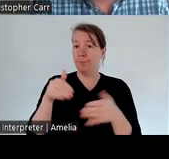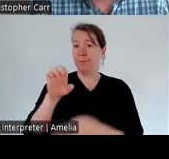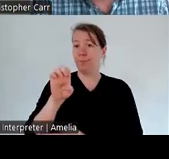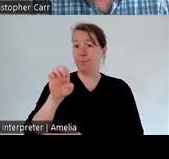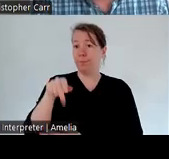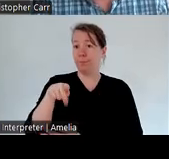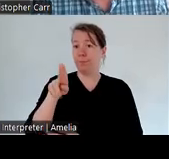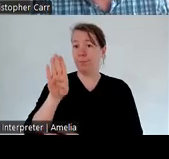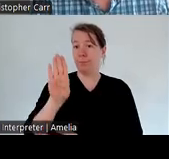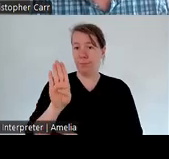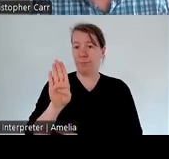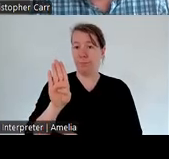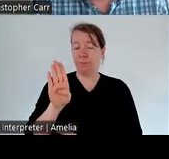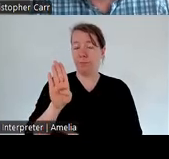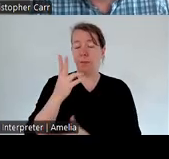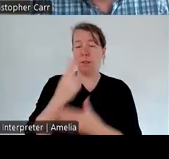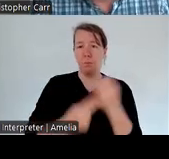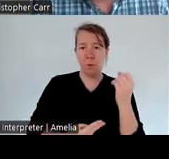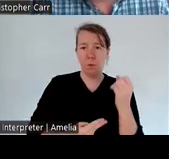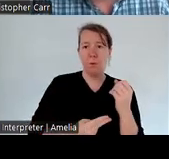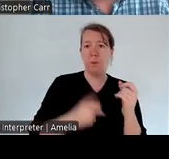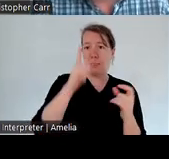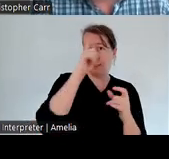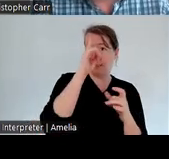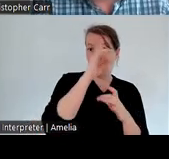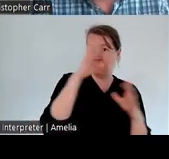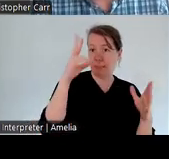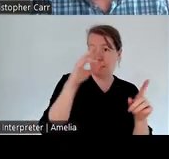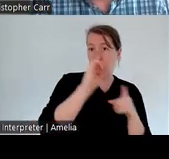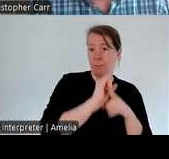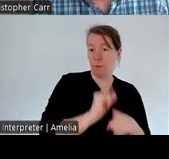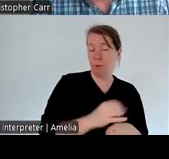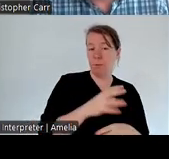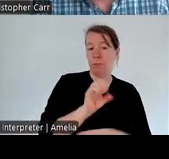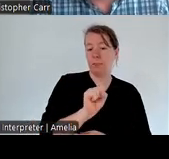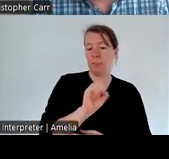including both Schema vocabulary, as well as EPUB-specific vocabulary